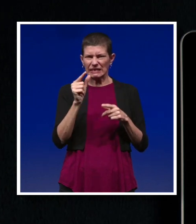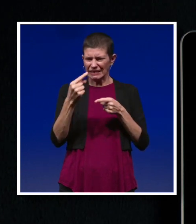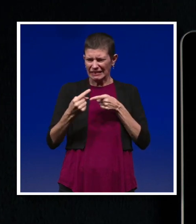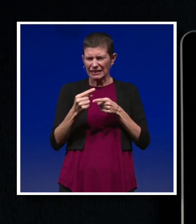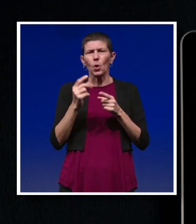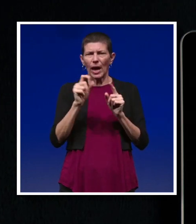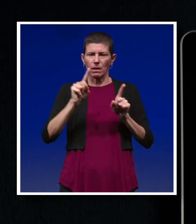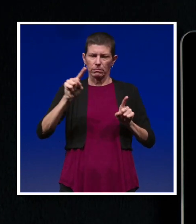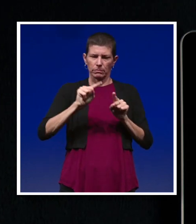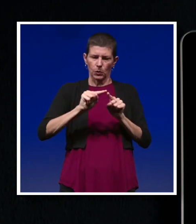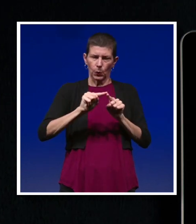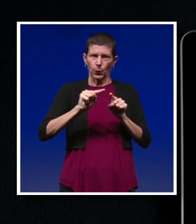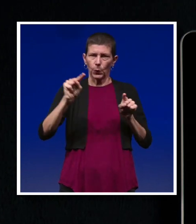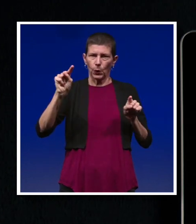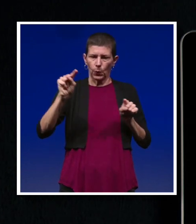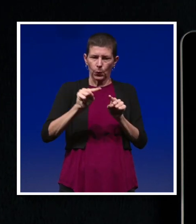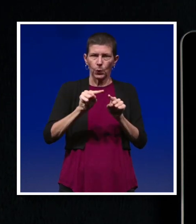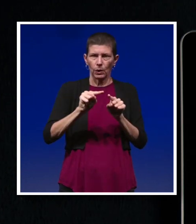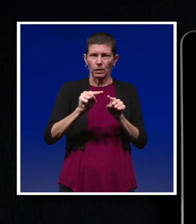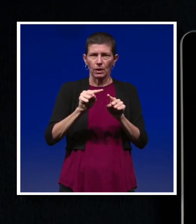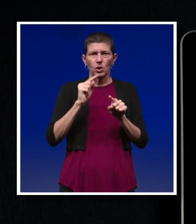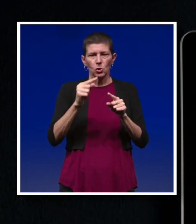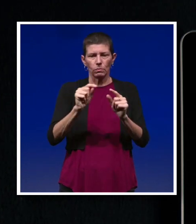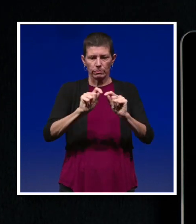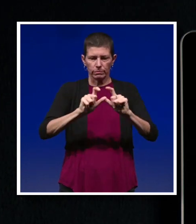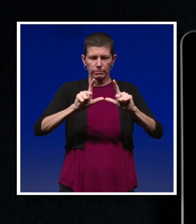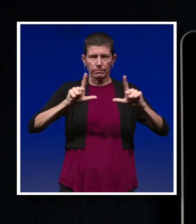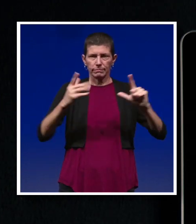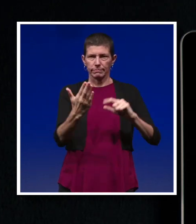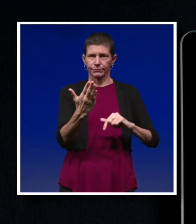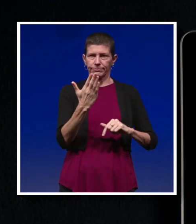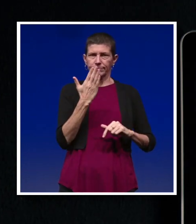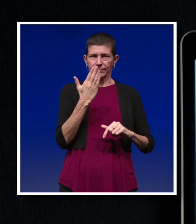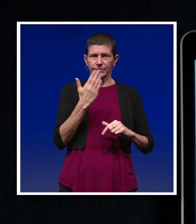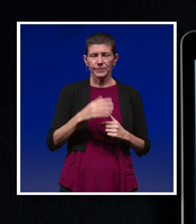if you have trouble with this motion, to zoom in on an item.